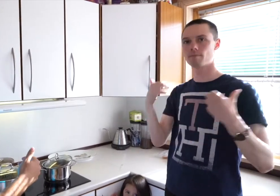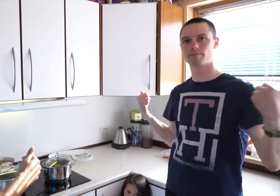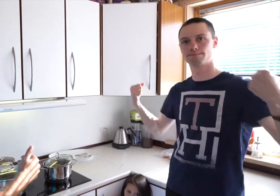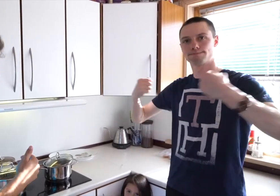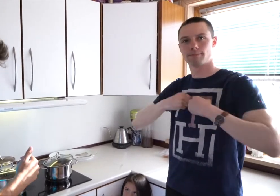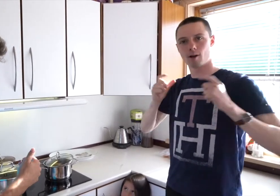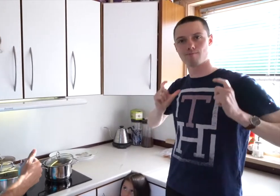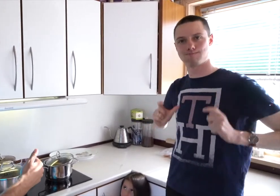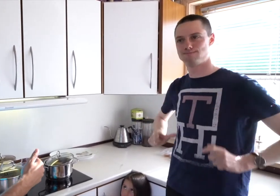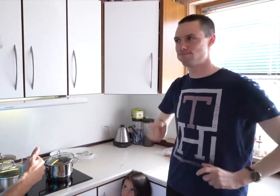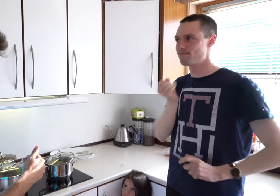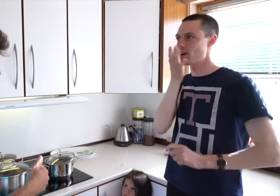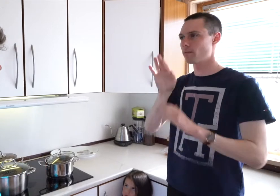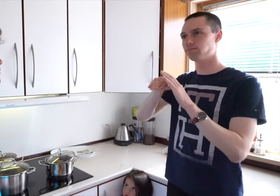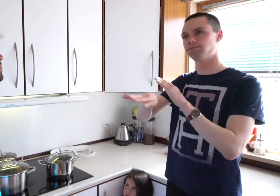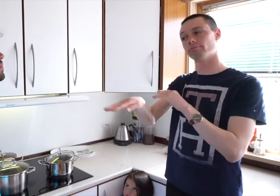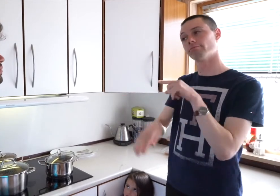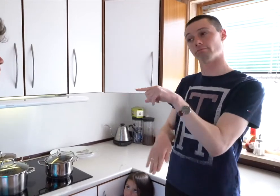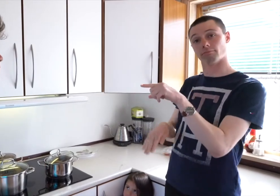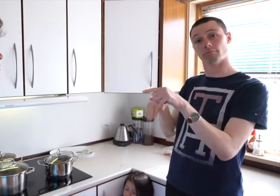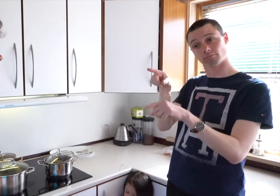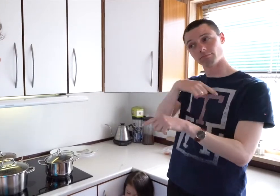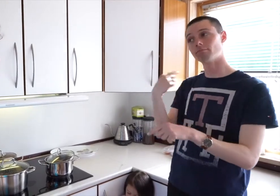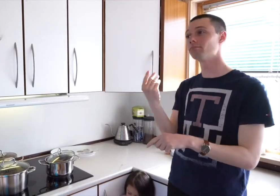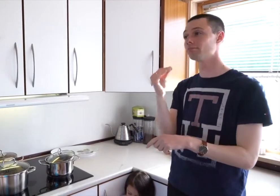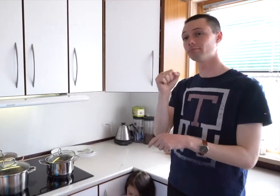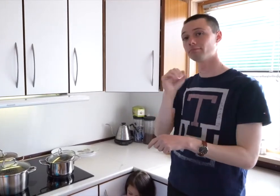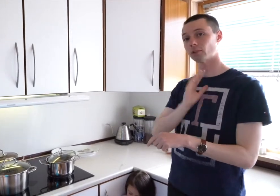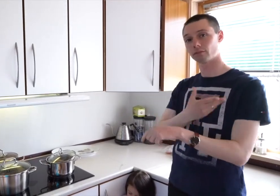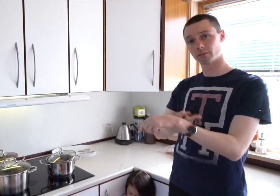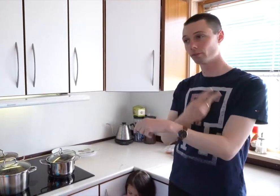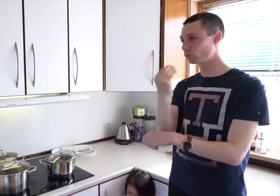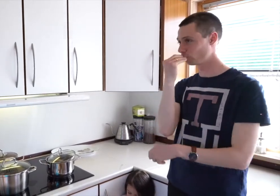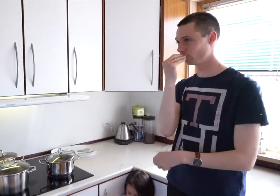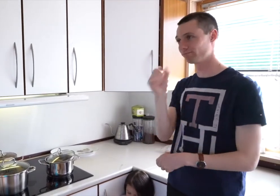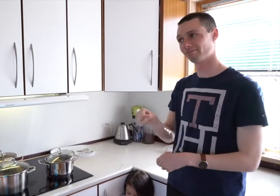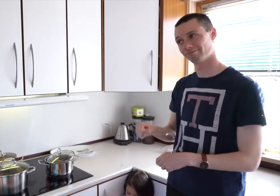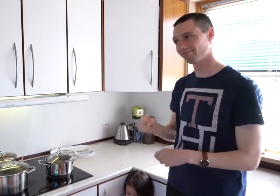We do eat that part of the whale here in the Faroe Islands.